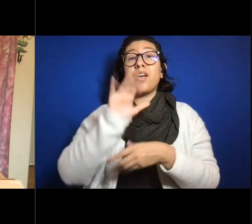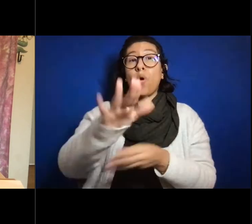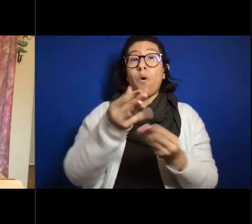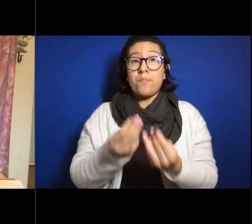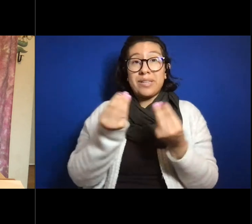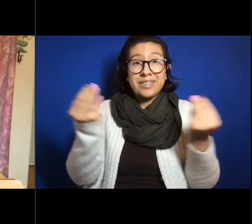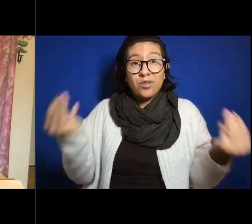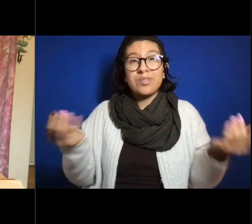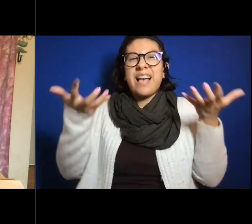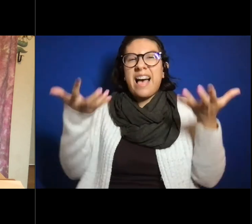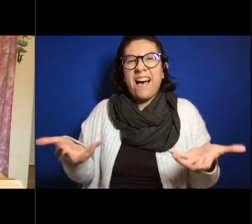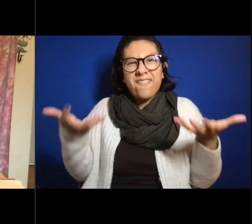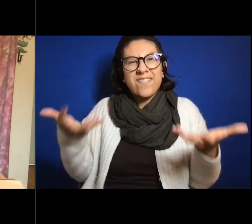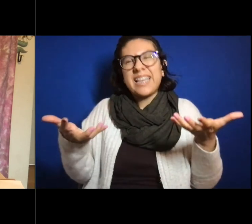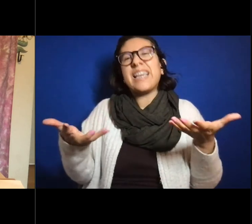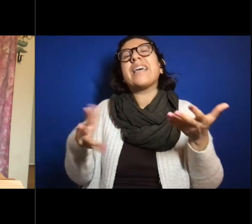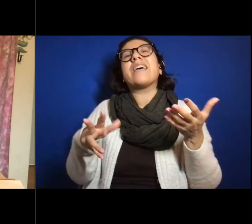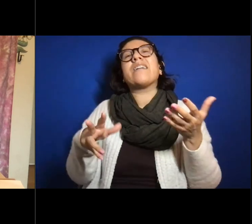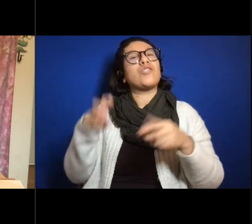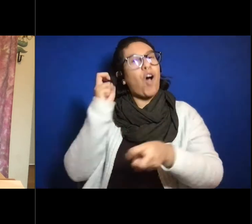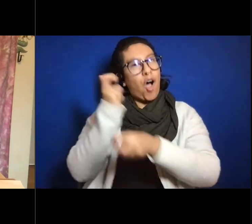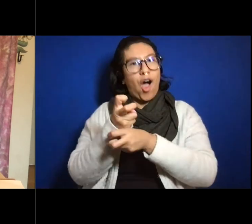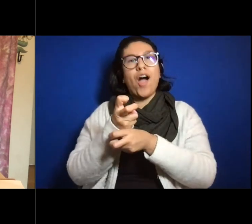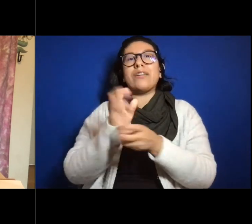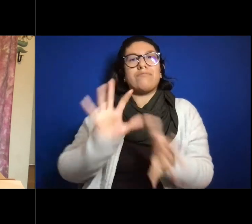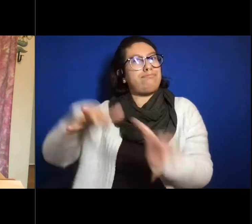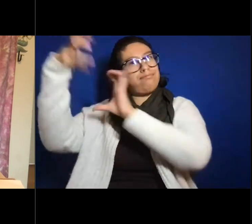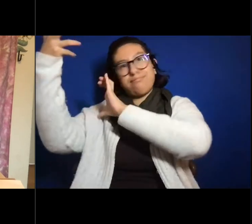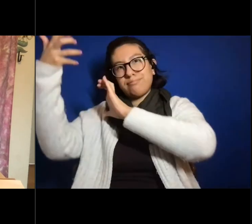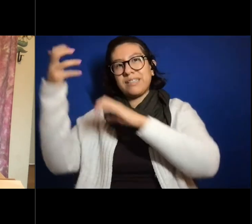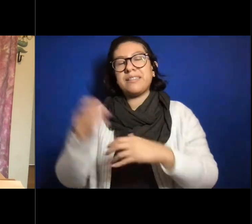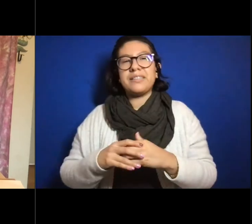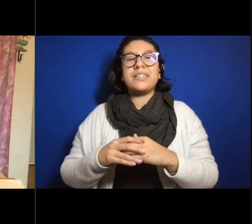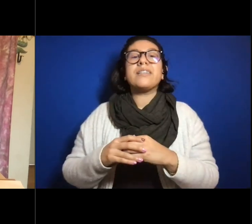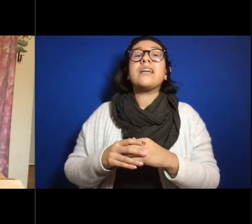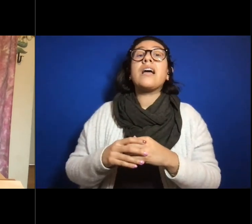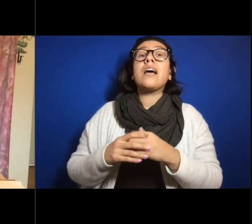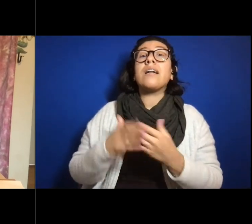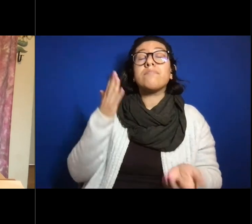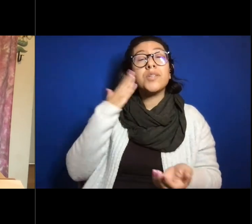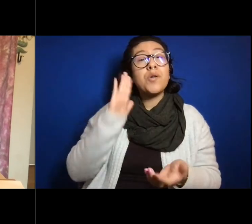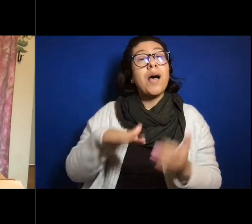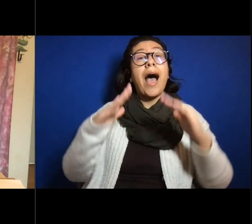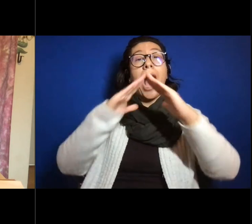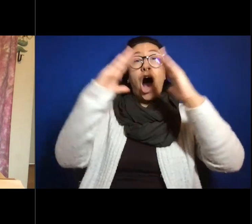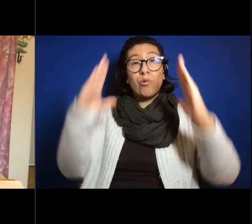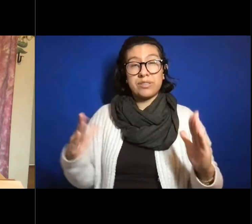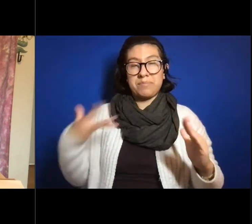it's harder for the wind push it. Another thing, how does often have a foundation, right? So I'm going to go ahead.